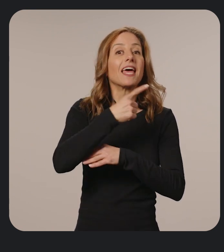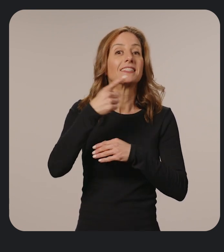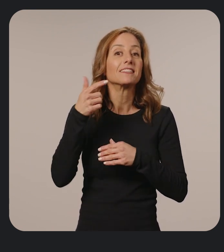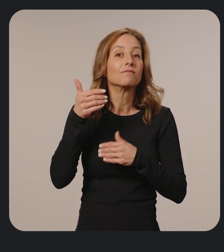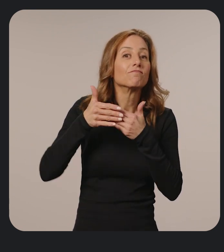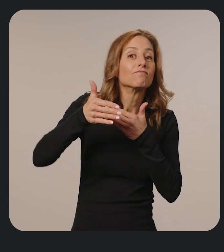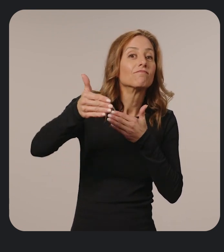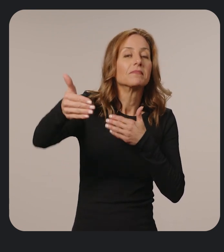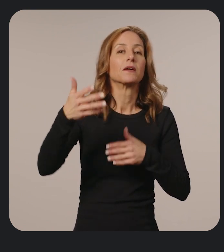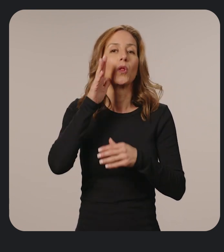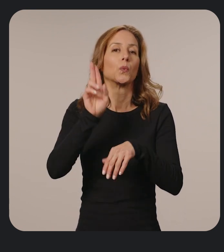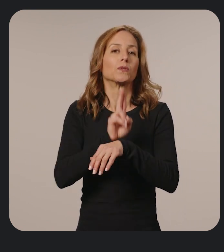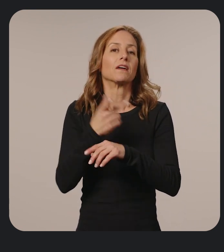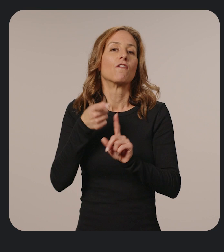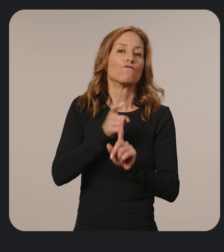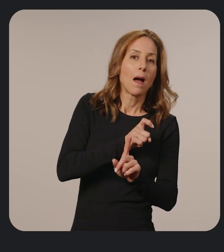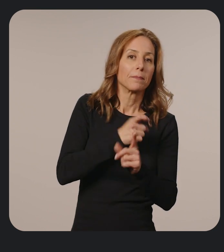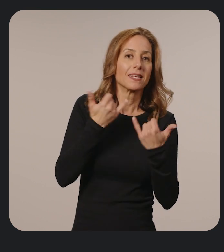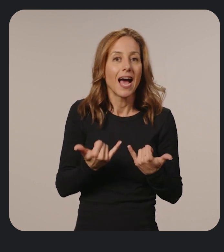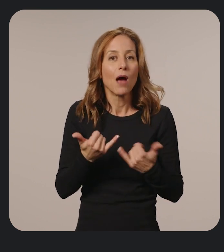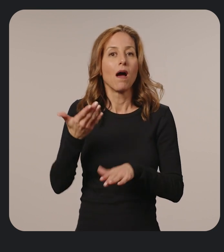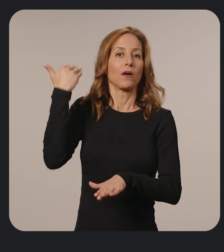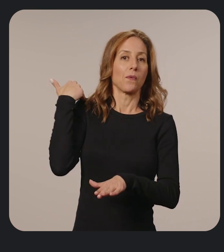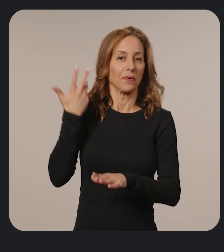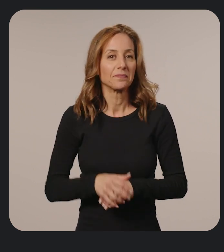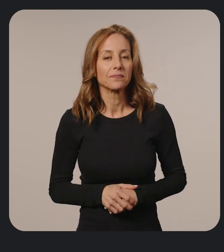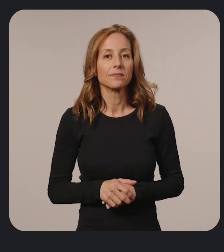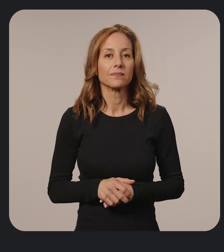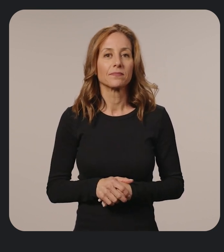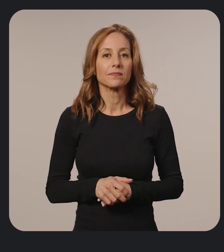And for days further apart, we'll use from now, and ago.